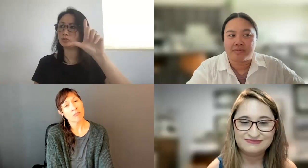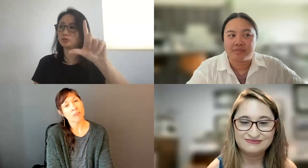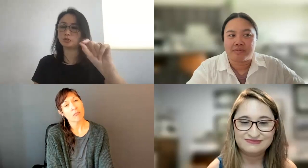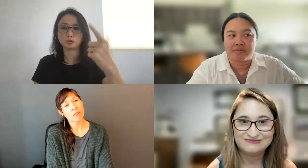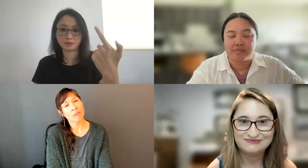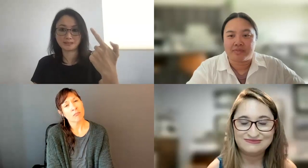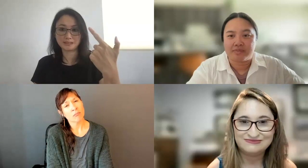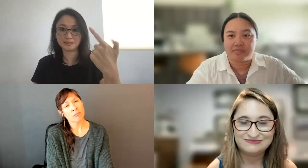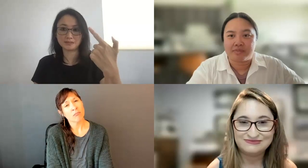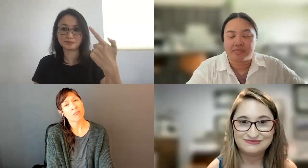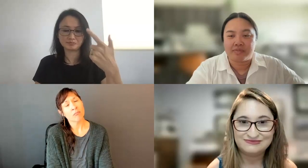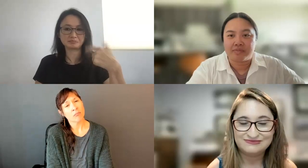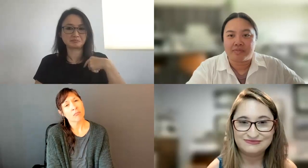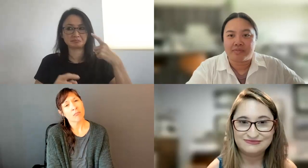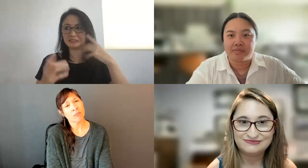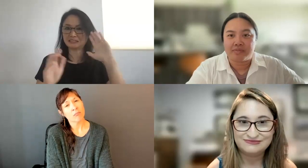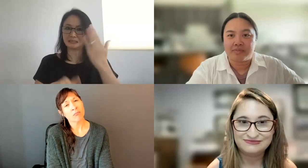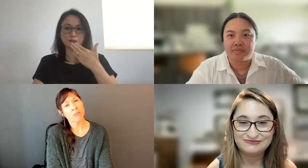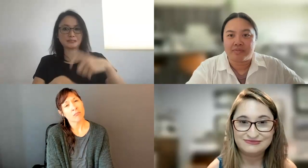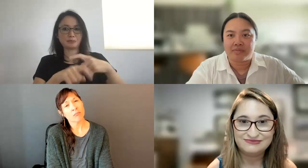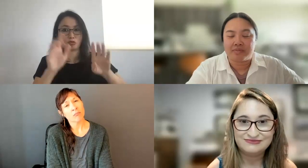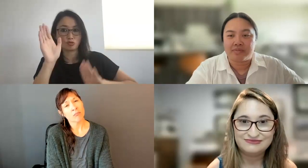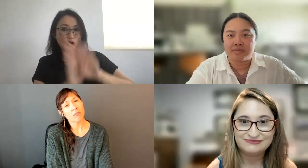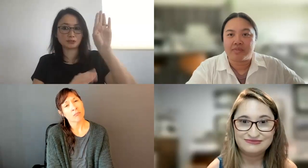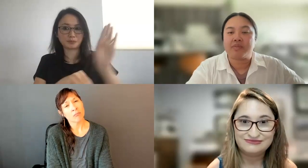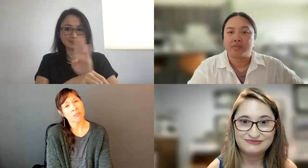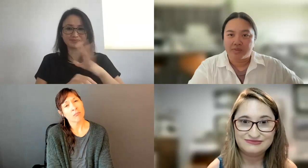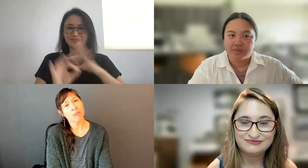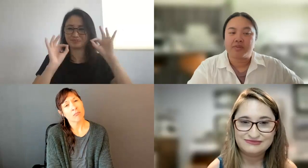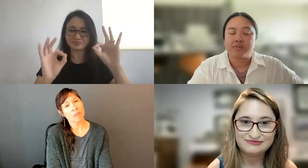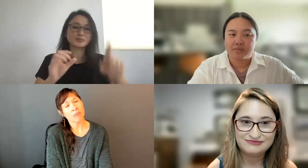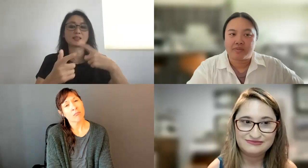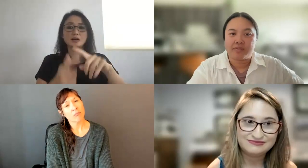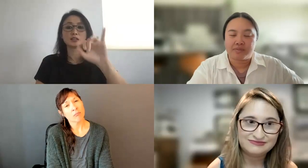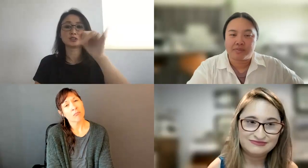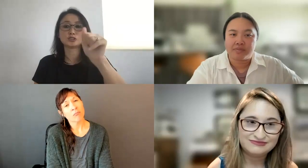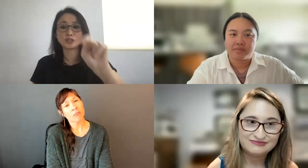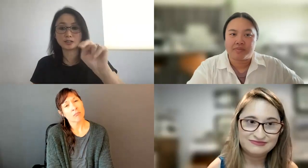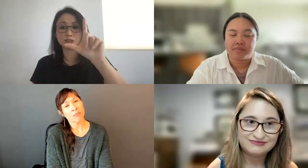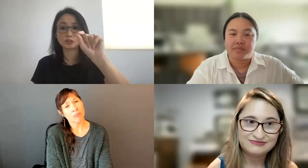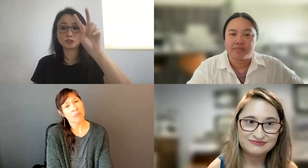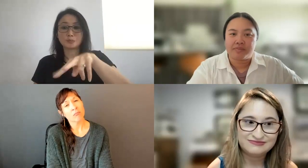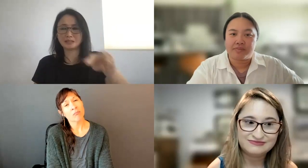I opened my business officially in November of 2021, so it seemed like it was a good time to launch the business. It was great.